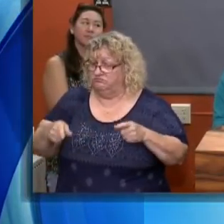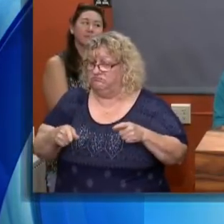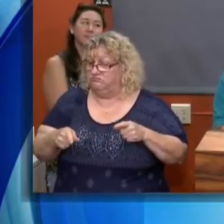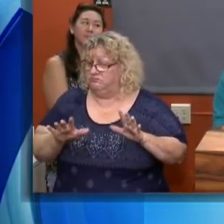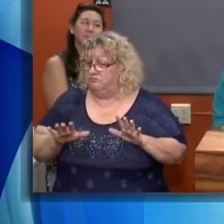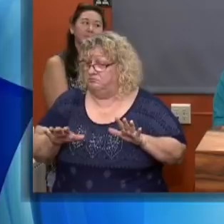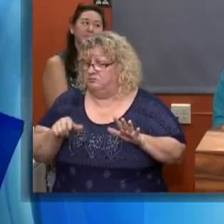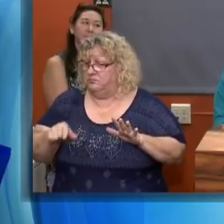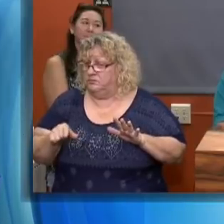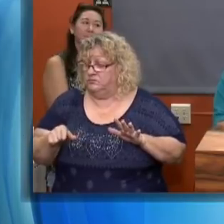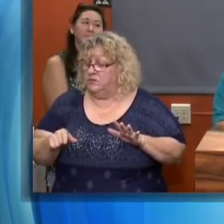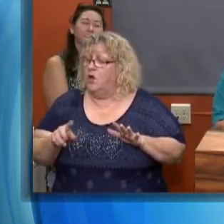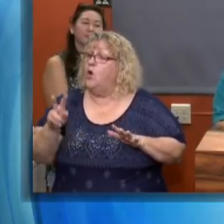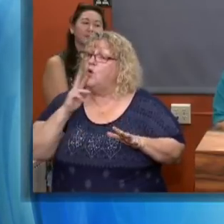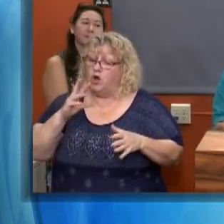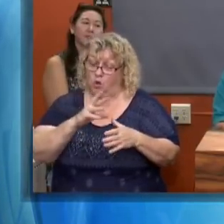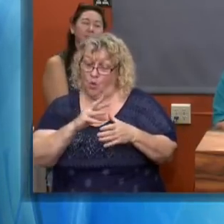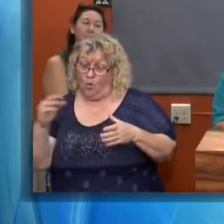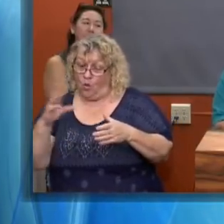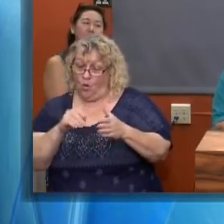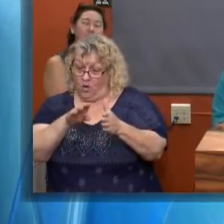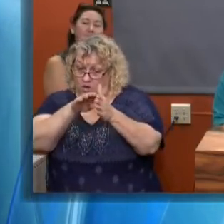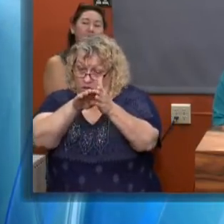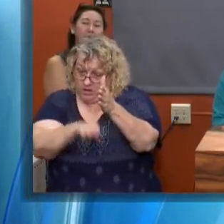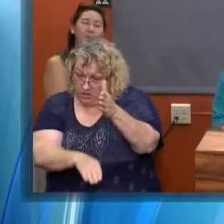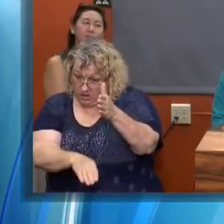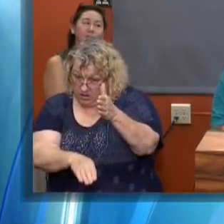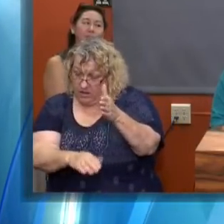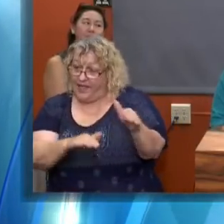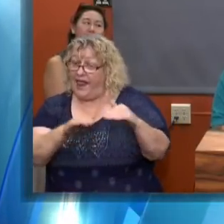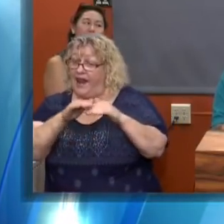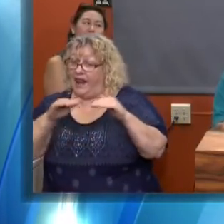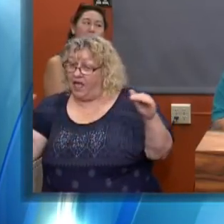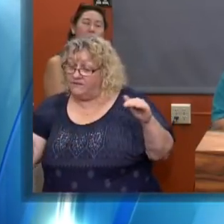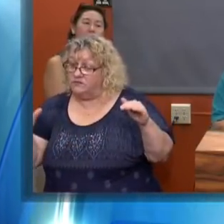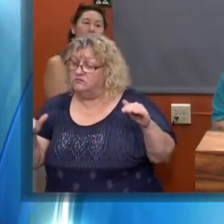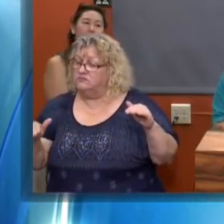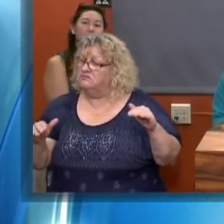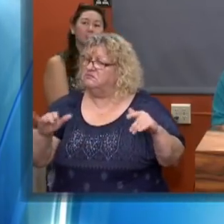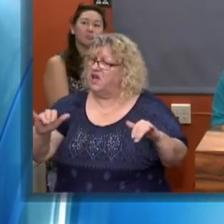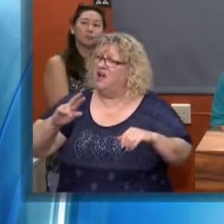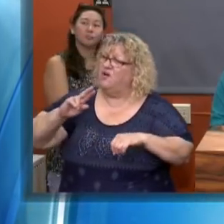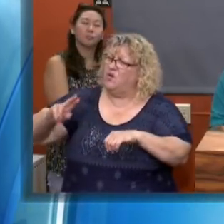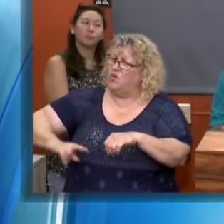NOW ALMOST 7 YEARS. AS MANAGER. AND TH THIS IS ACTUALLY,